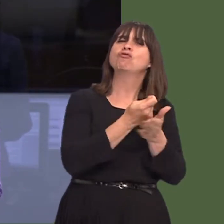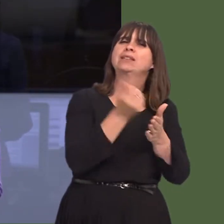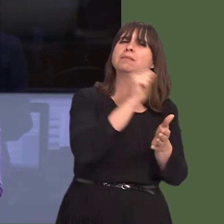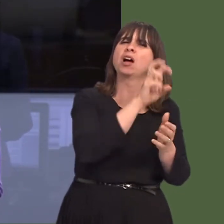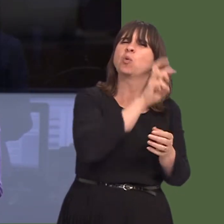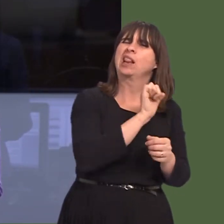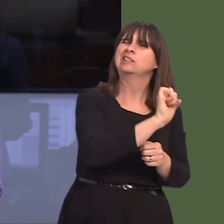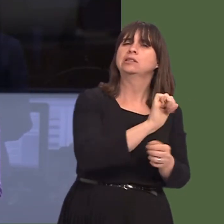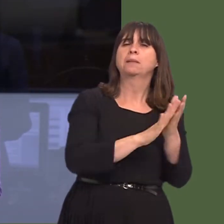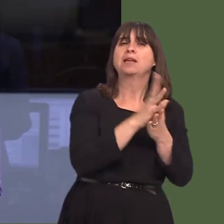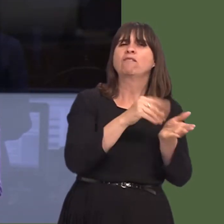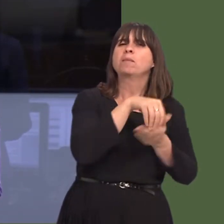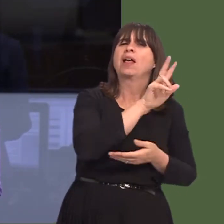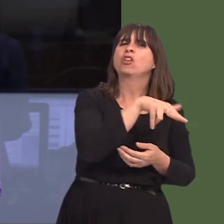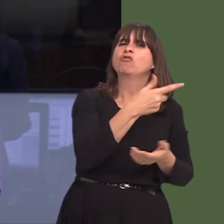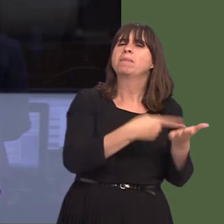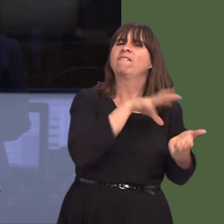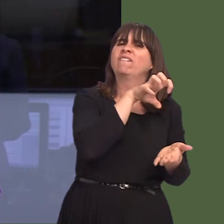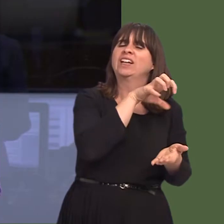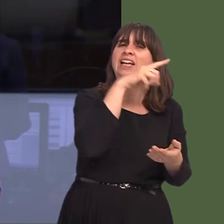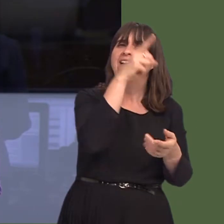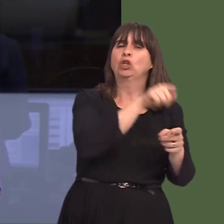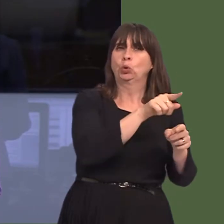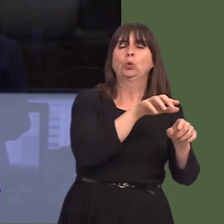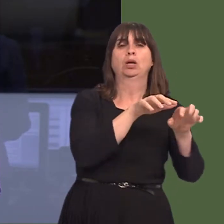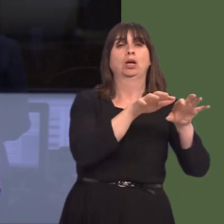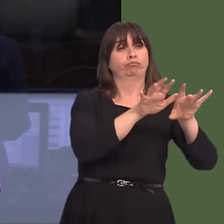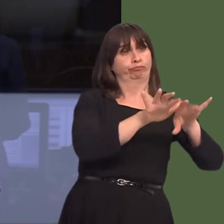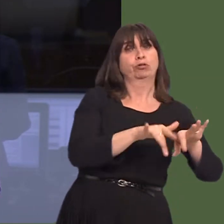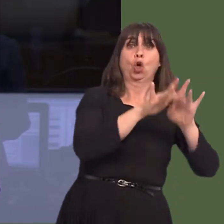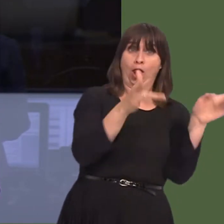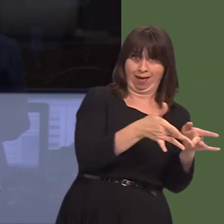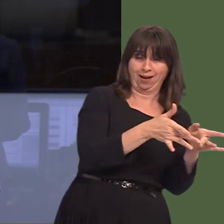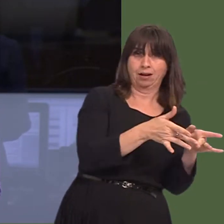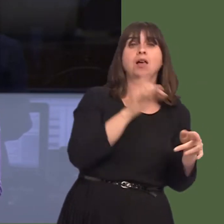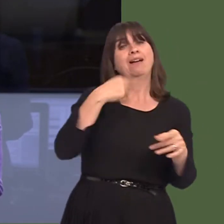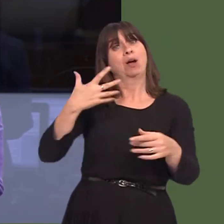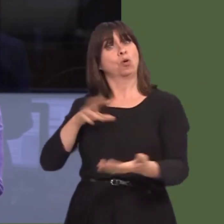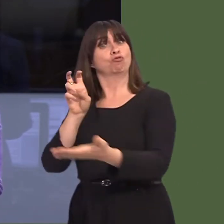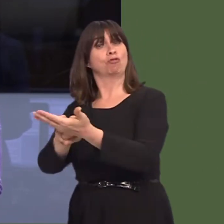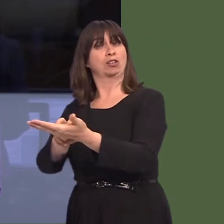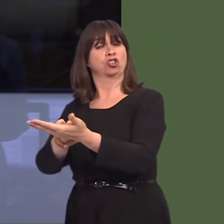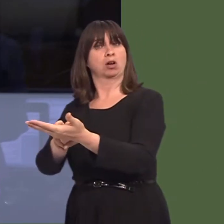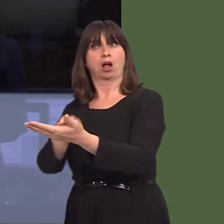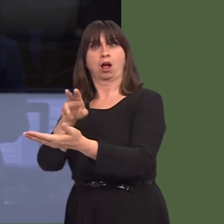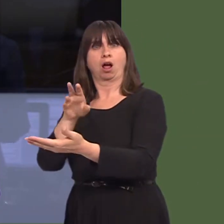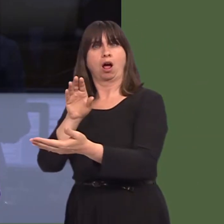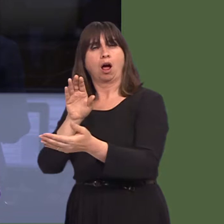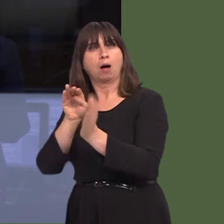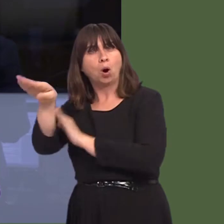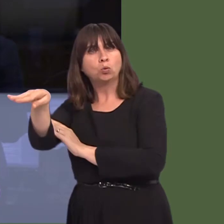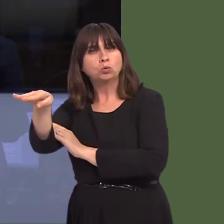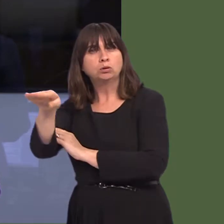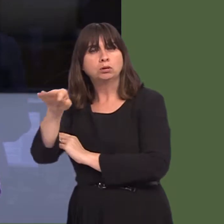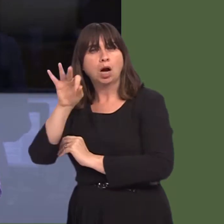£33.50 if you complete the application form online, but £80.50 for a paper-based application.